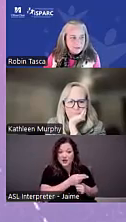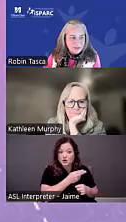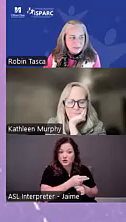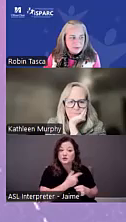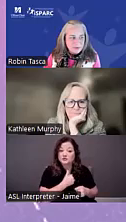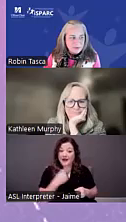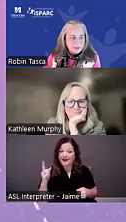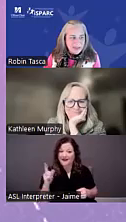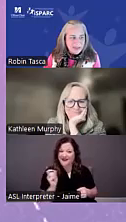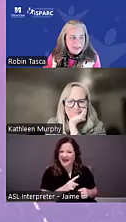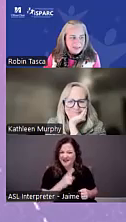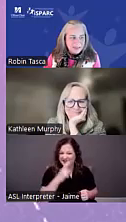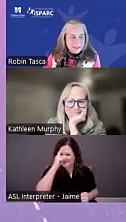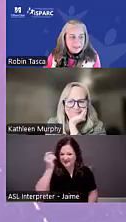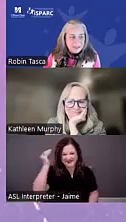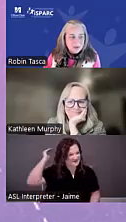knew that people would ask.